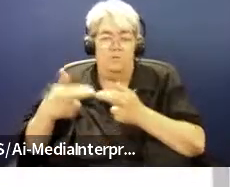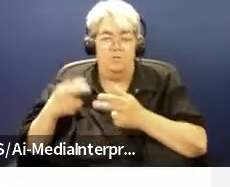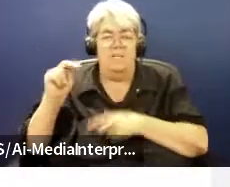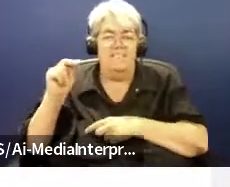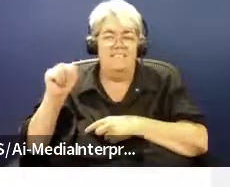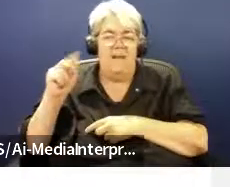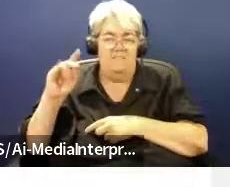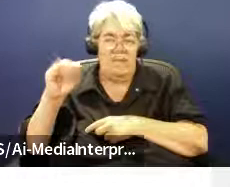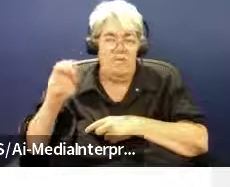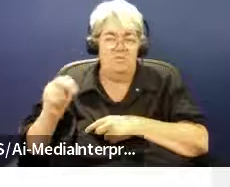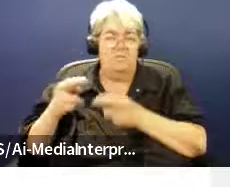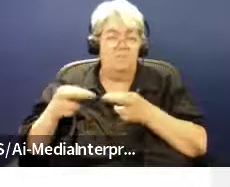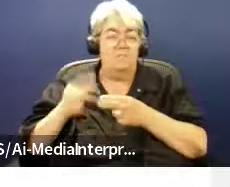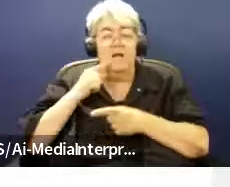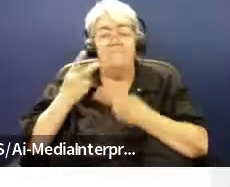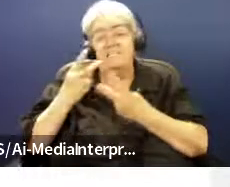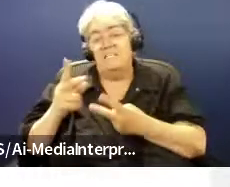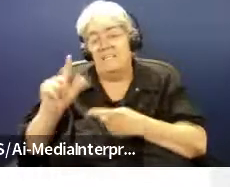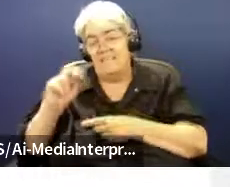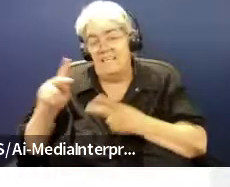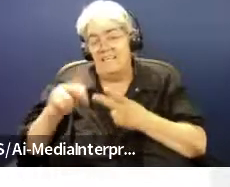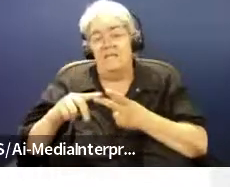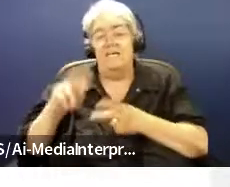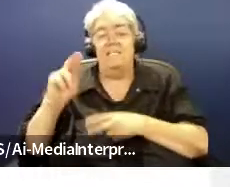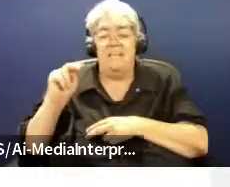as well as… Finding other regions like navigation regions.